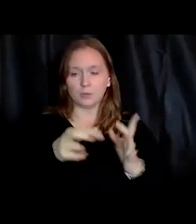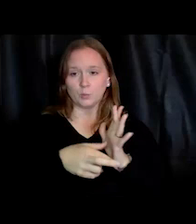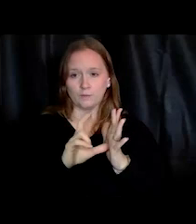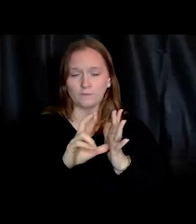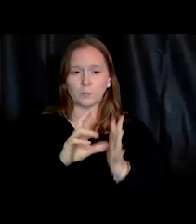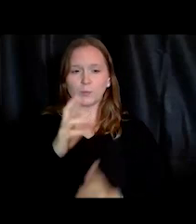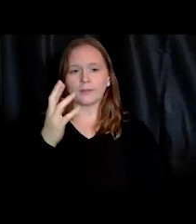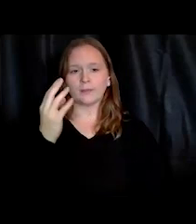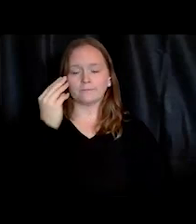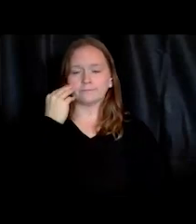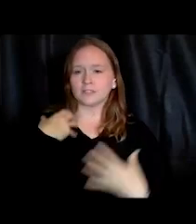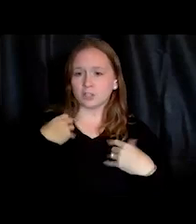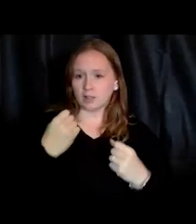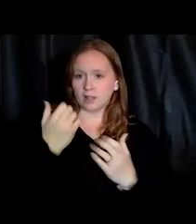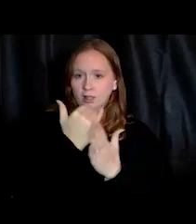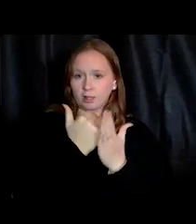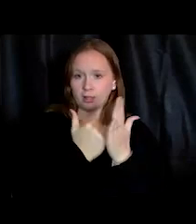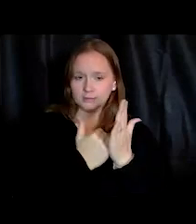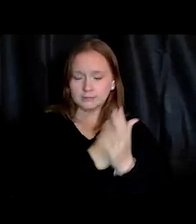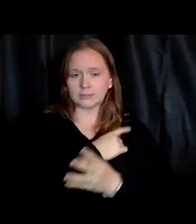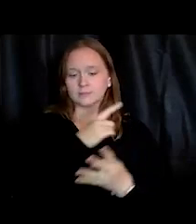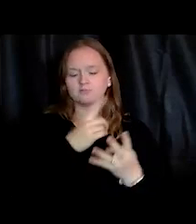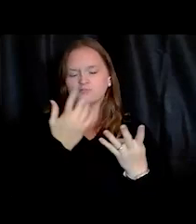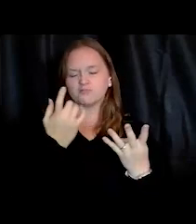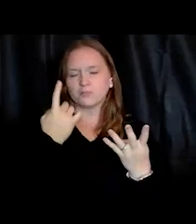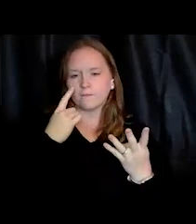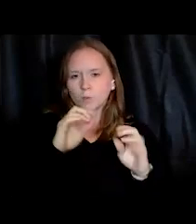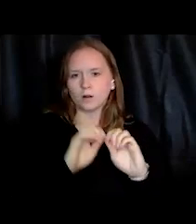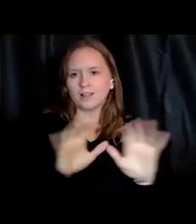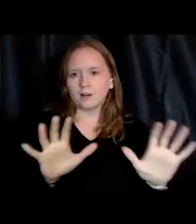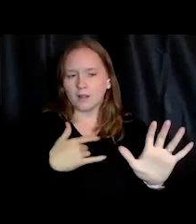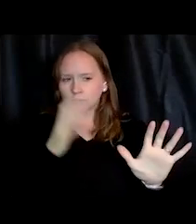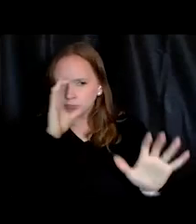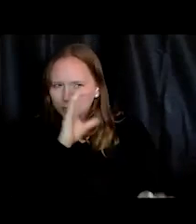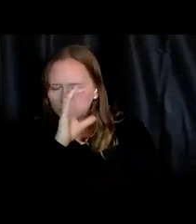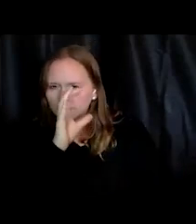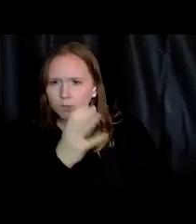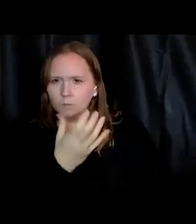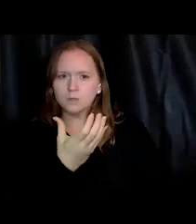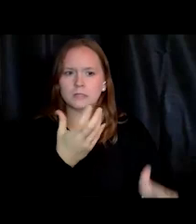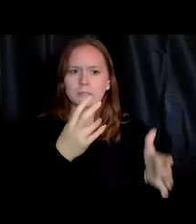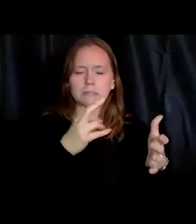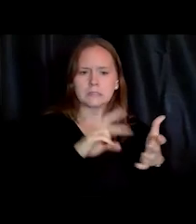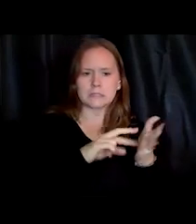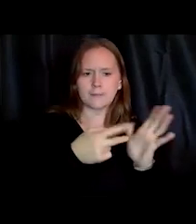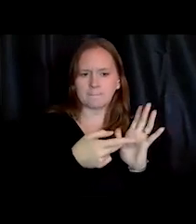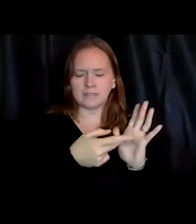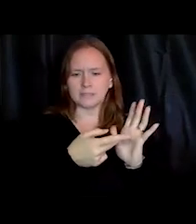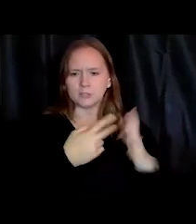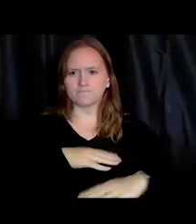just to clarify what you should be looking for and what it means to meet or equal a listing.